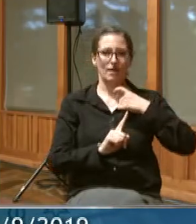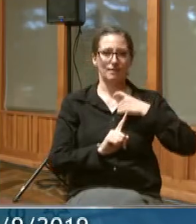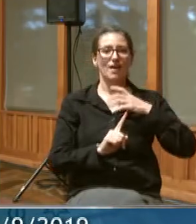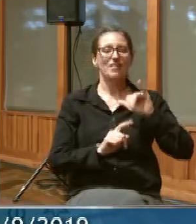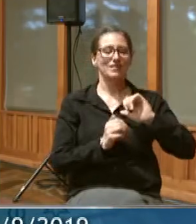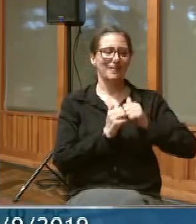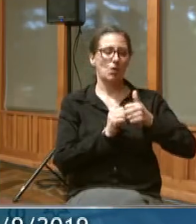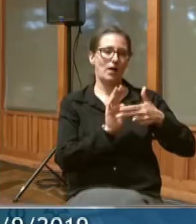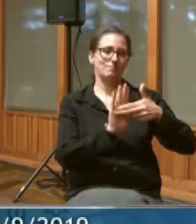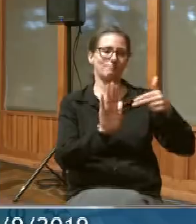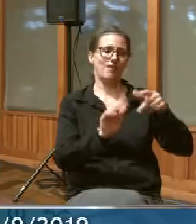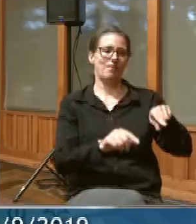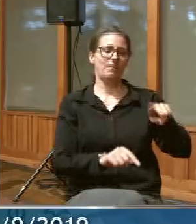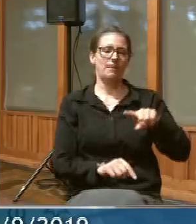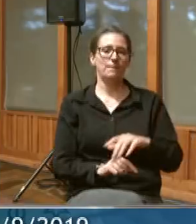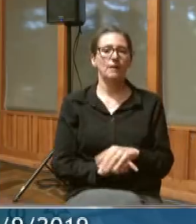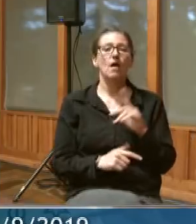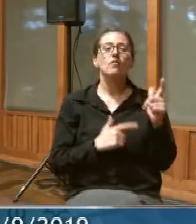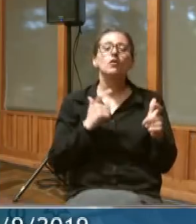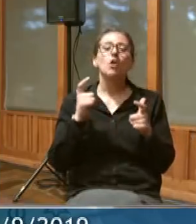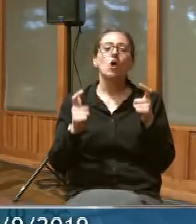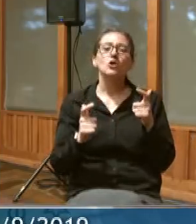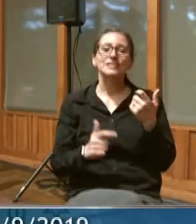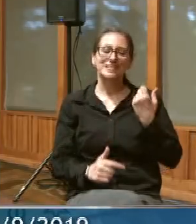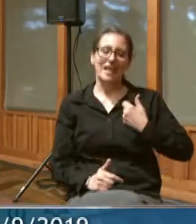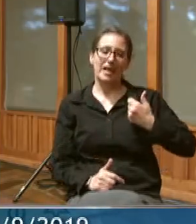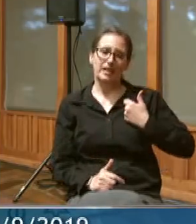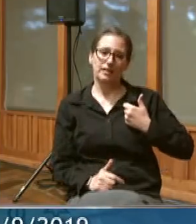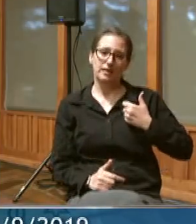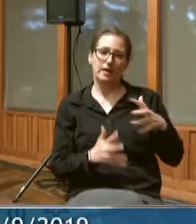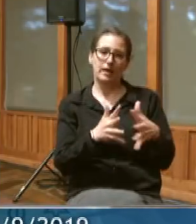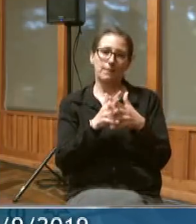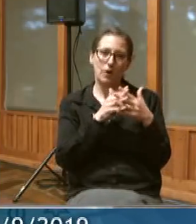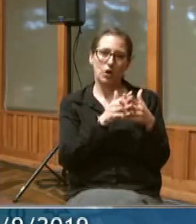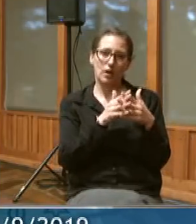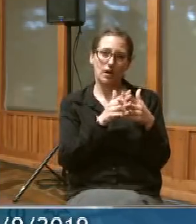NOW, THE PROUD BOYS, THEY ARE A GANG. BUT I WOULD SAY THEY ARE A GANG IN RED.